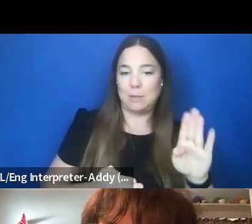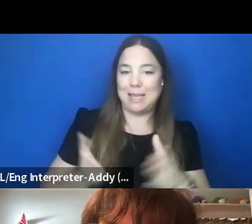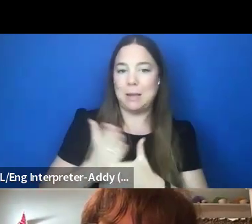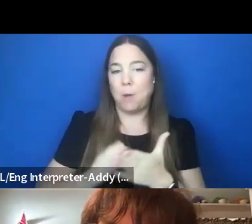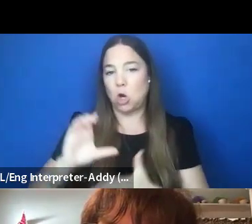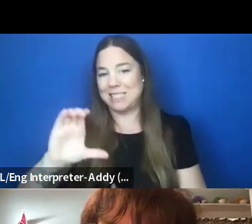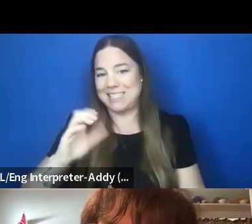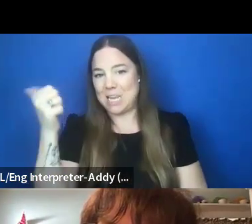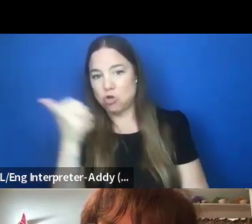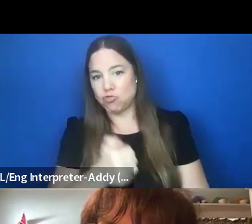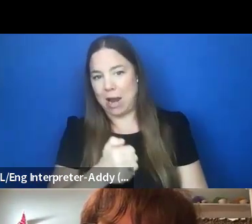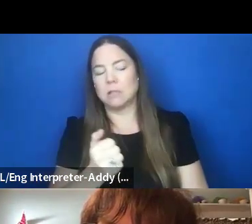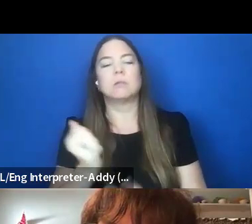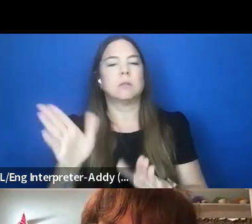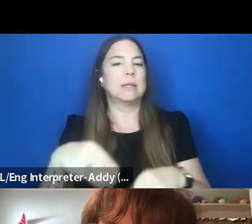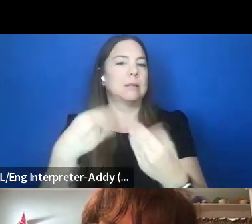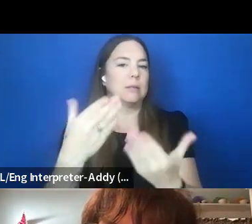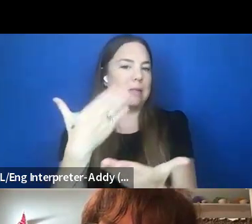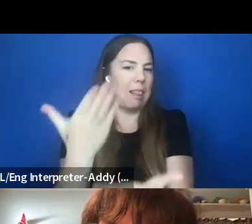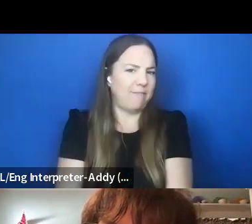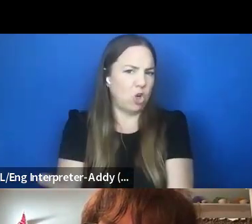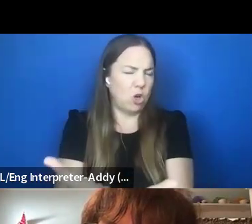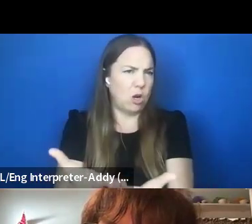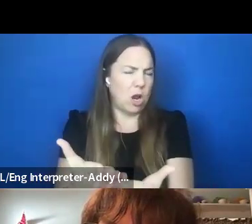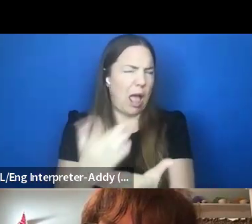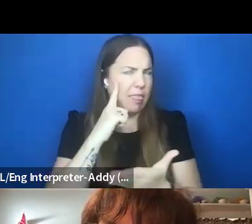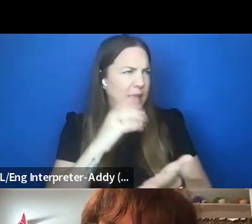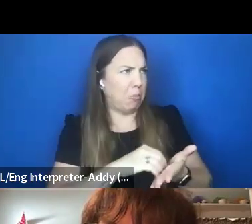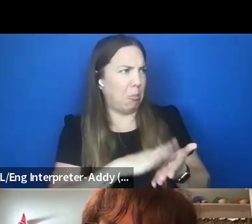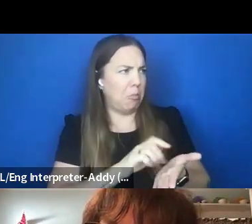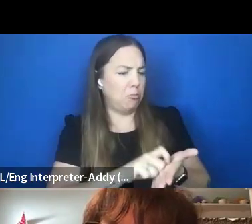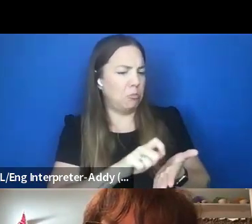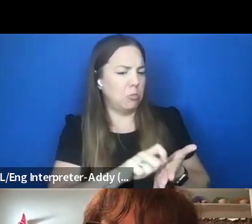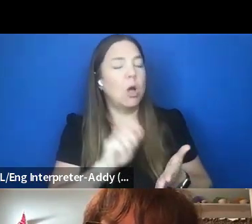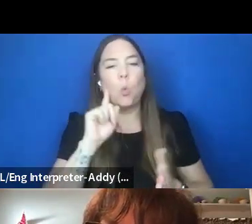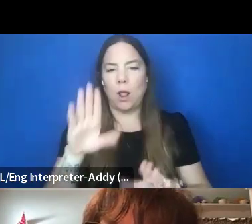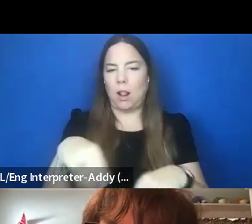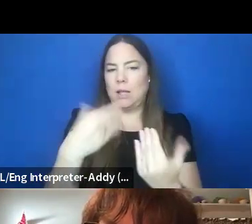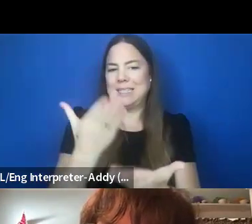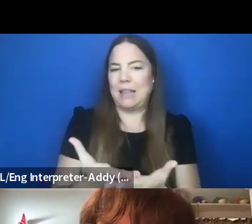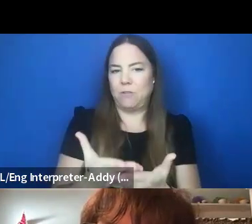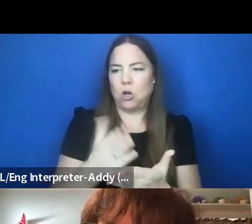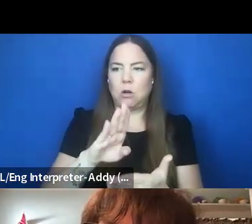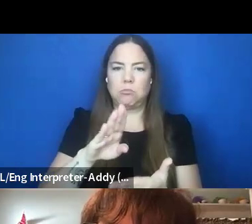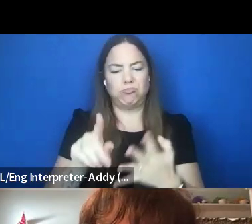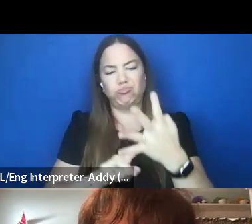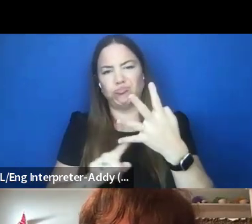Brooke Wilson: would be delivered. Brooke Wilson: I think that's what I wrote. Will be delivered by the end of September. However, your